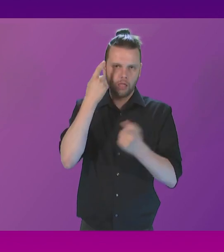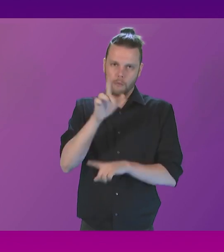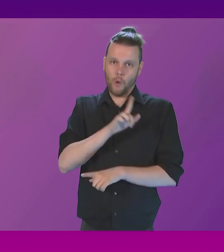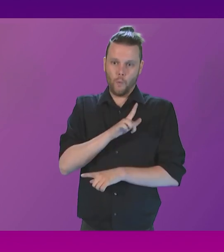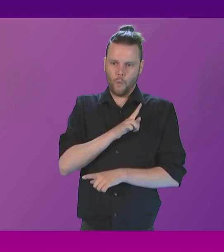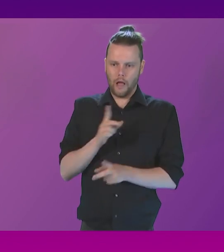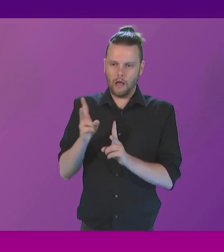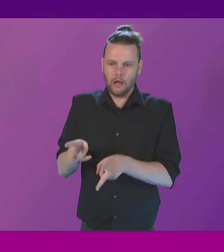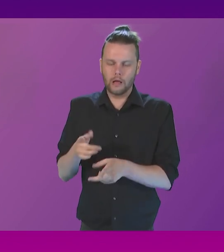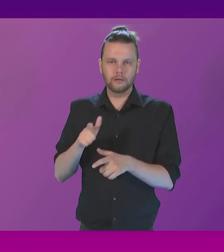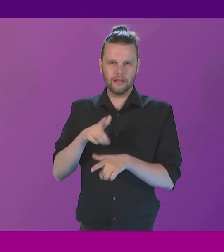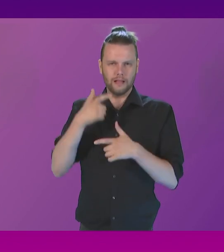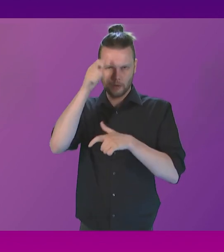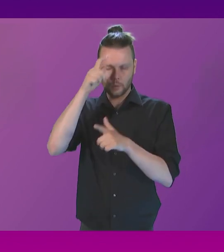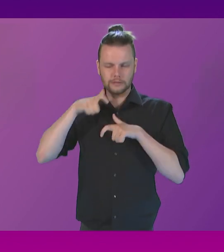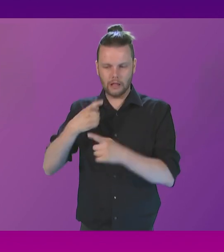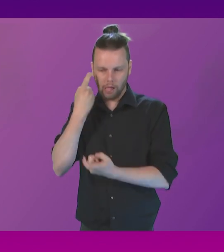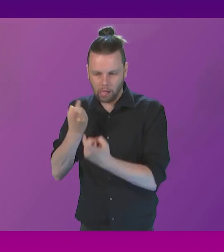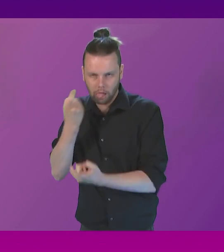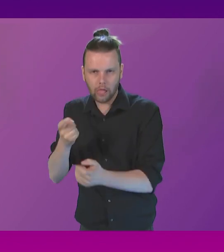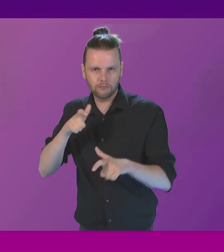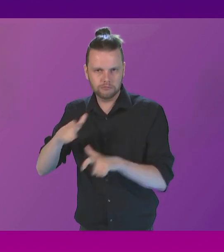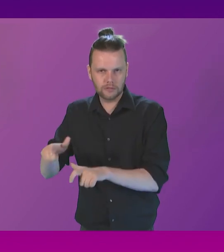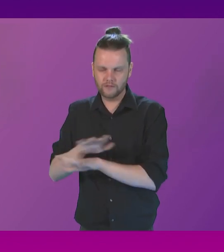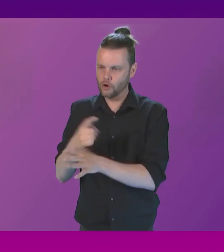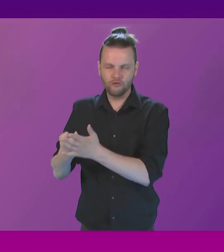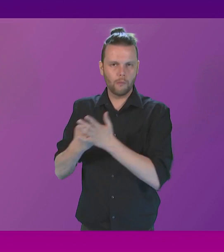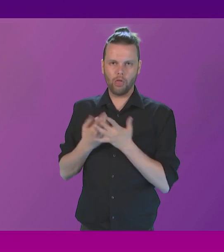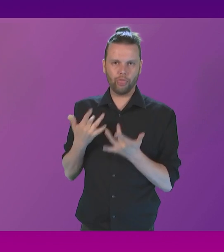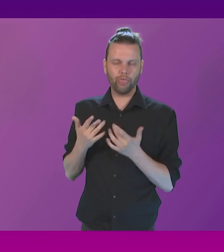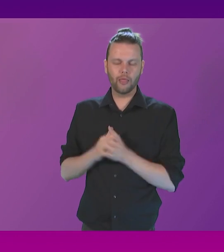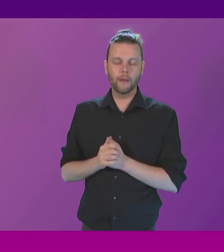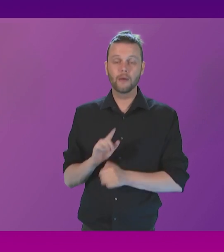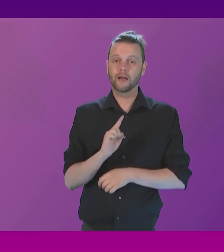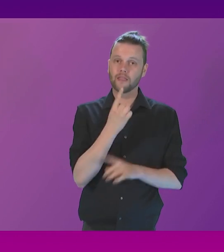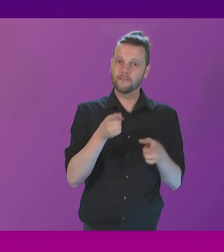while the authorities investigating are yet to report, but can the First Minister reassure me